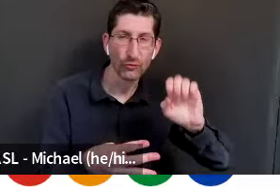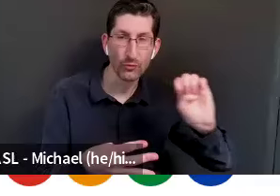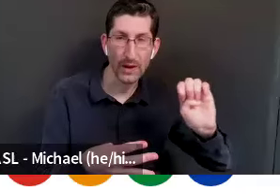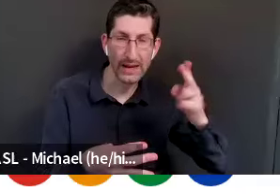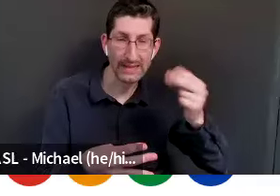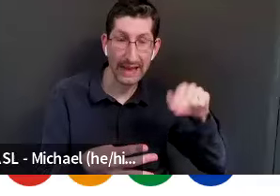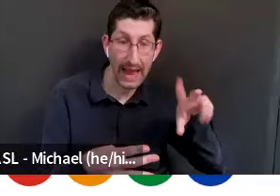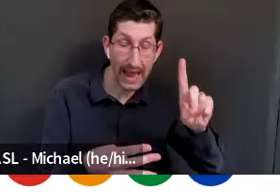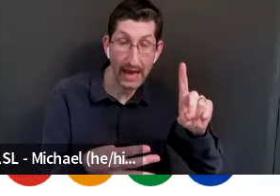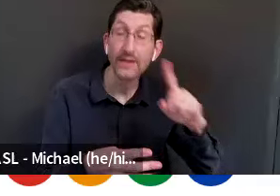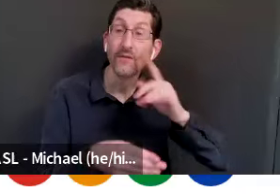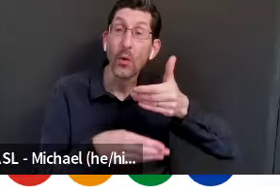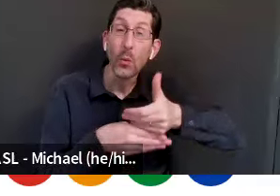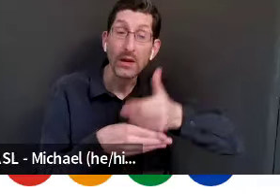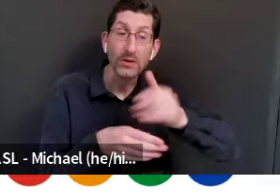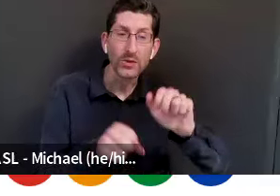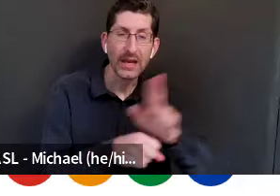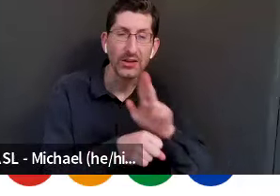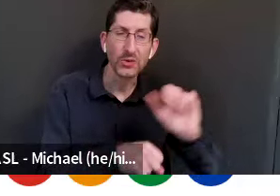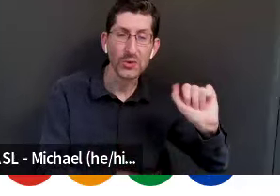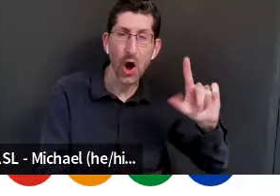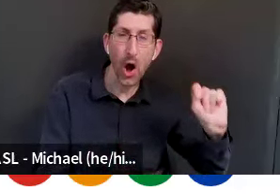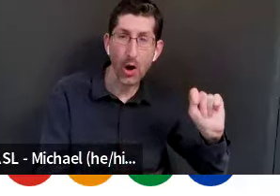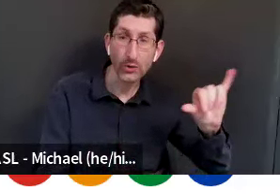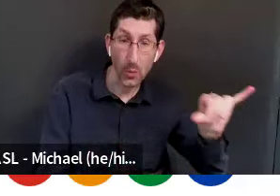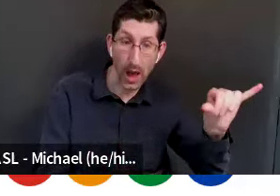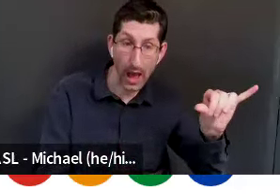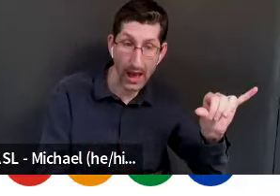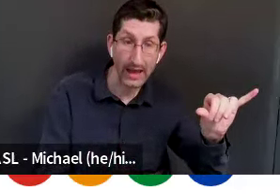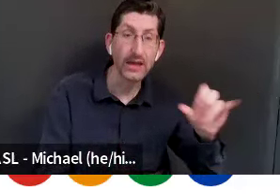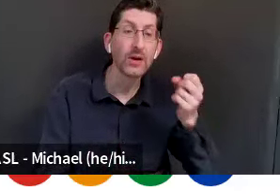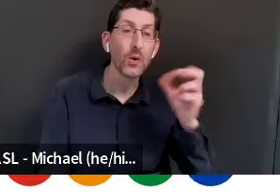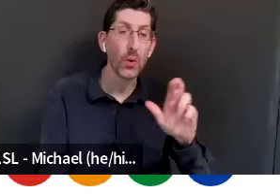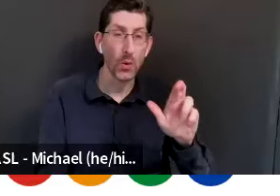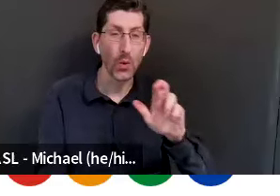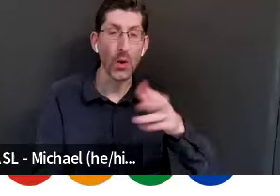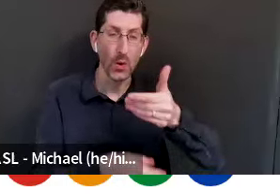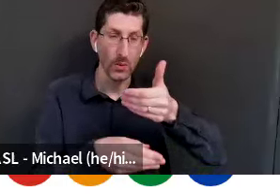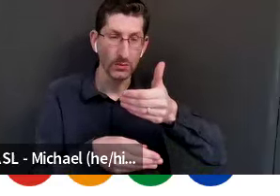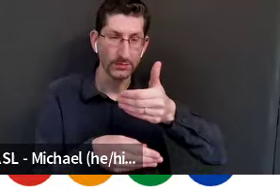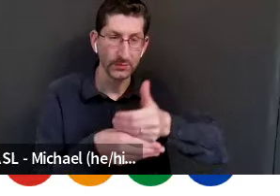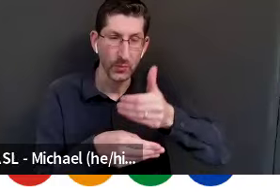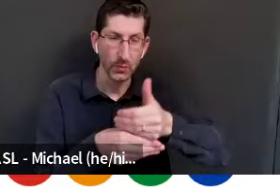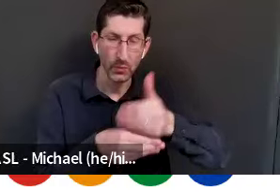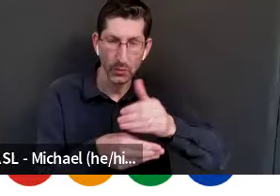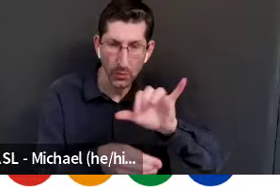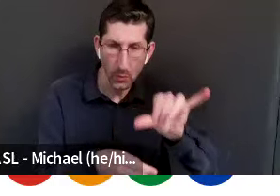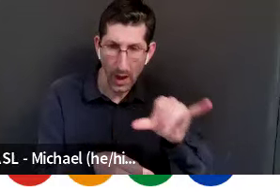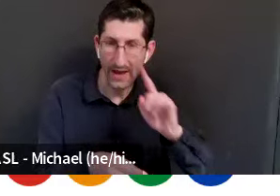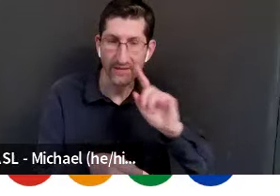PARTICIPANTS CAN ALSO RAISE OR LOWER THE HAND WITH THE ALT AND Y KEY BUTTONS ON WINDOWS.